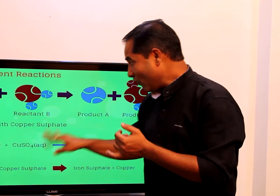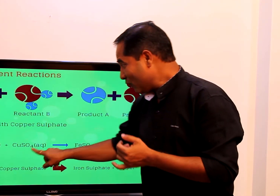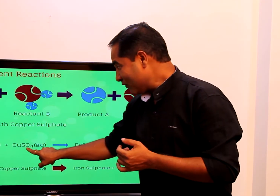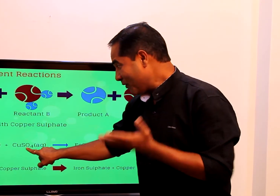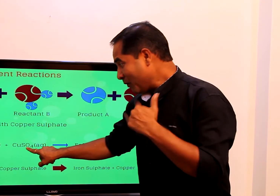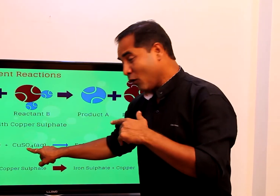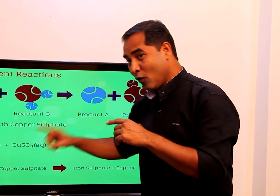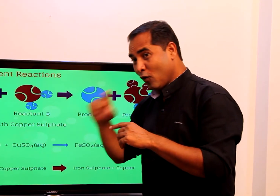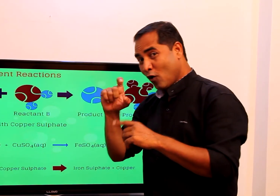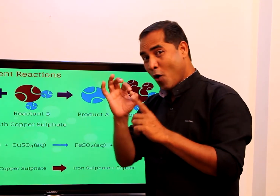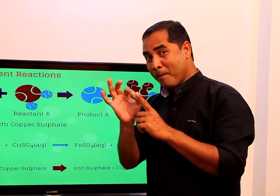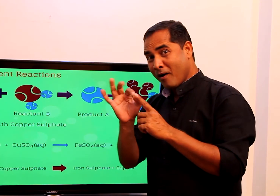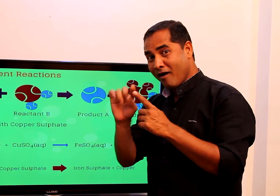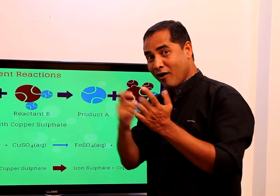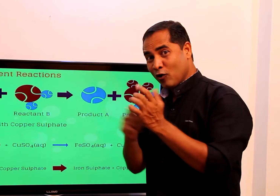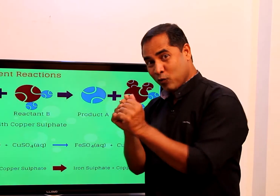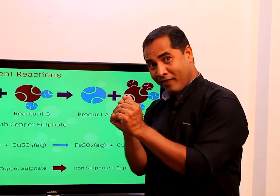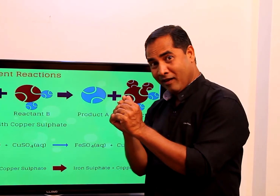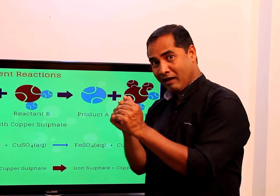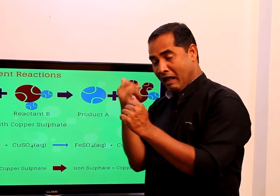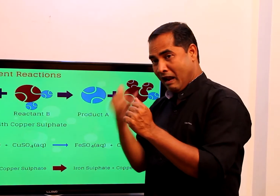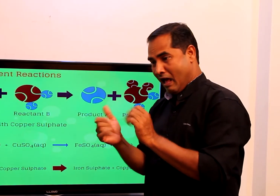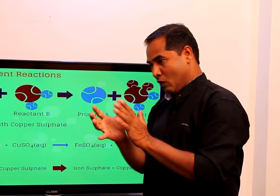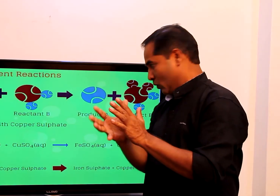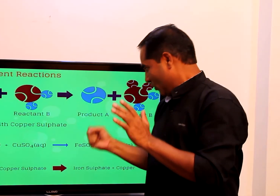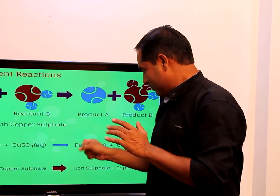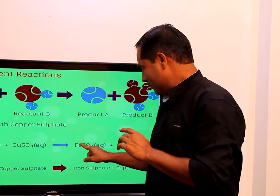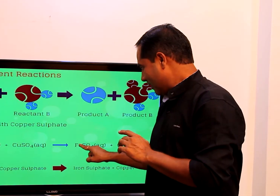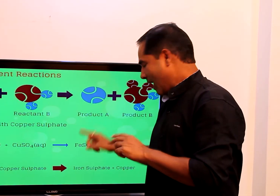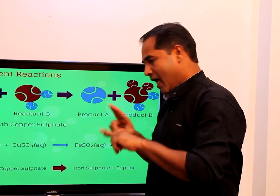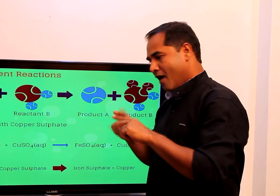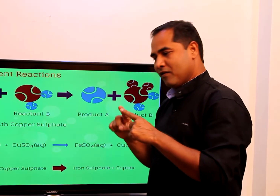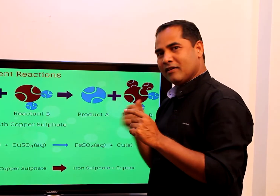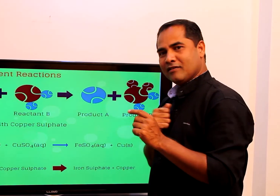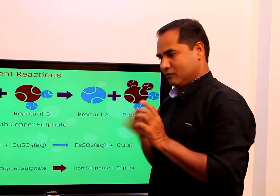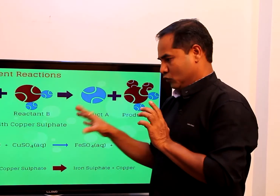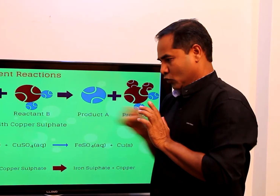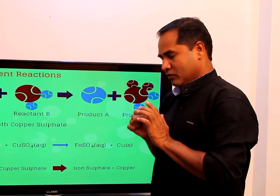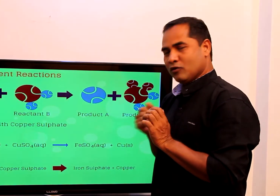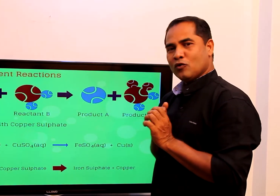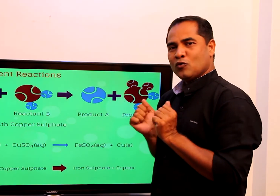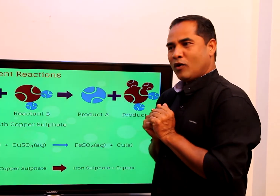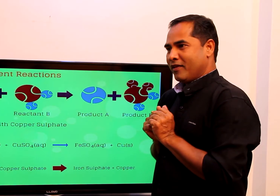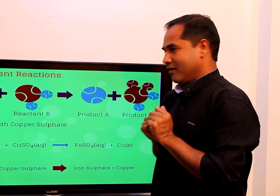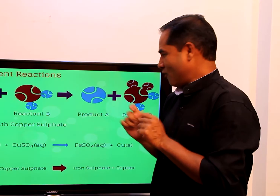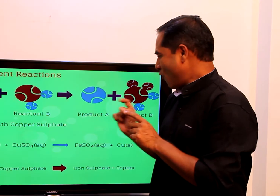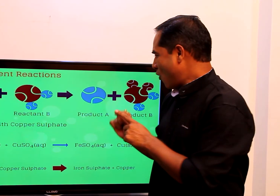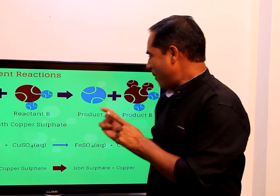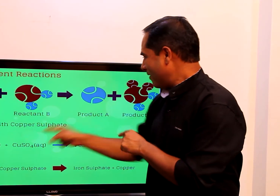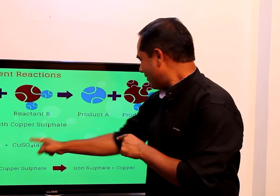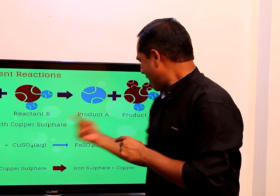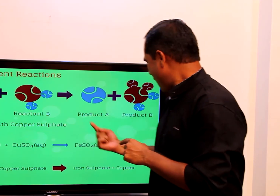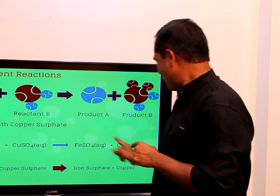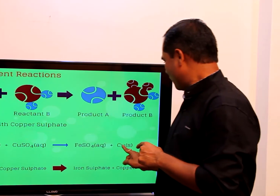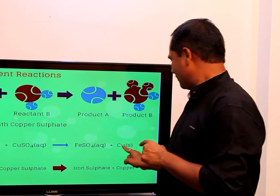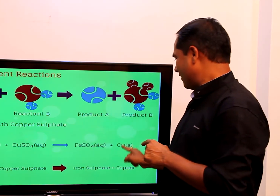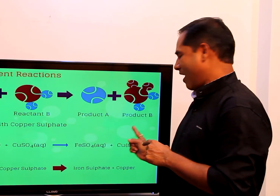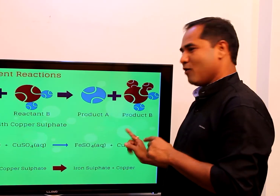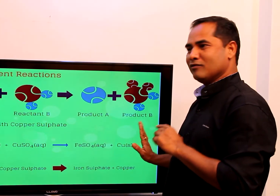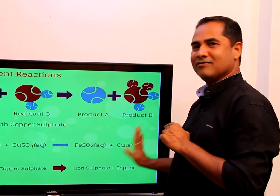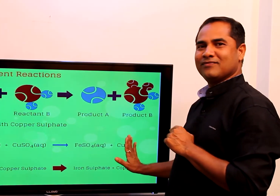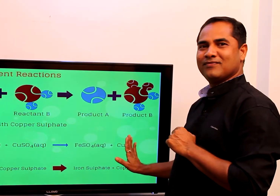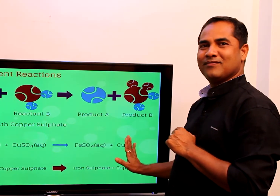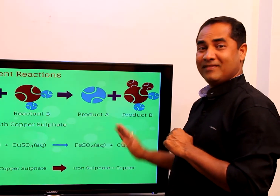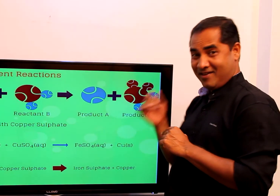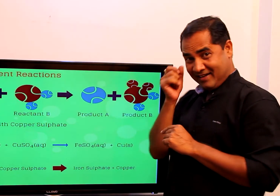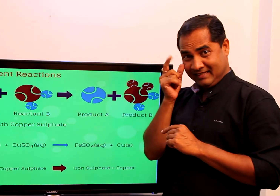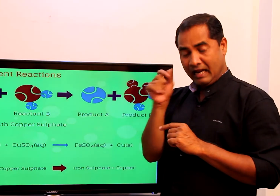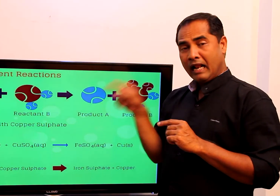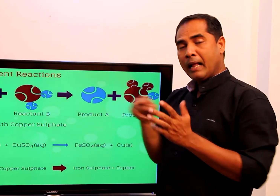So the sulfate which was earlier with copper combines with iron and it forms